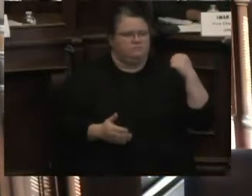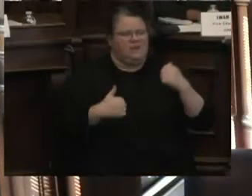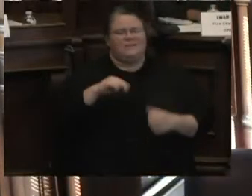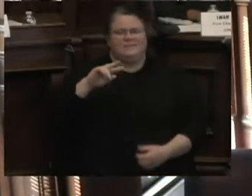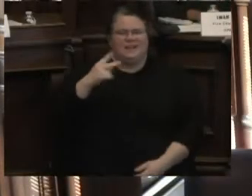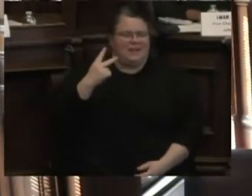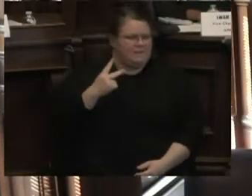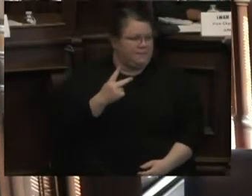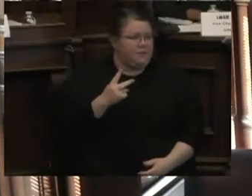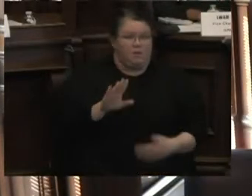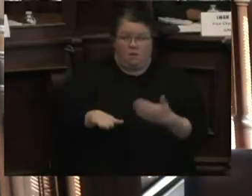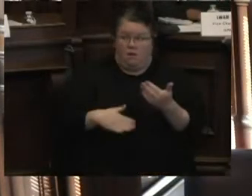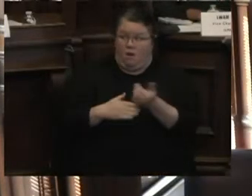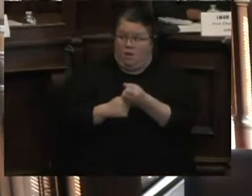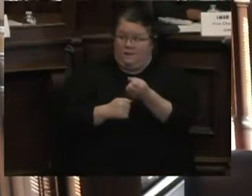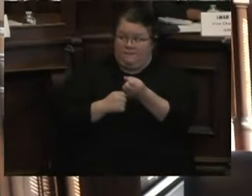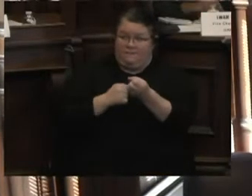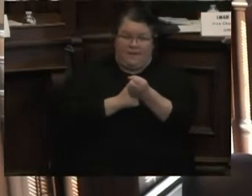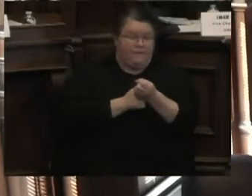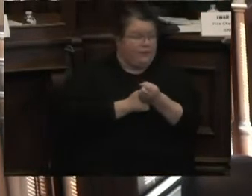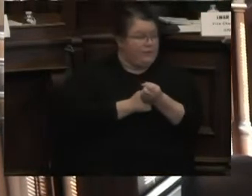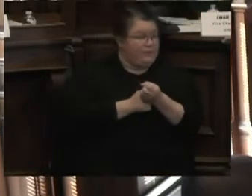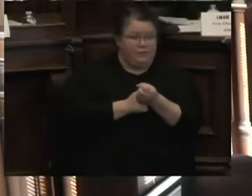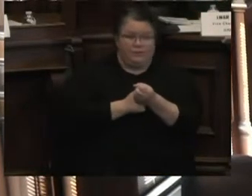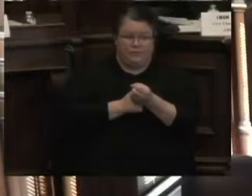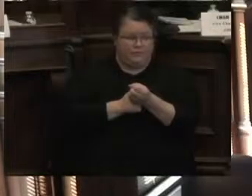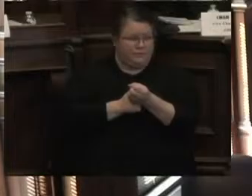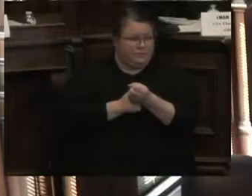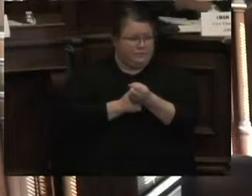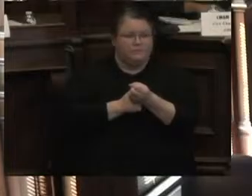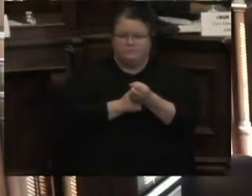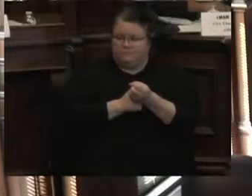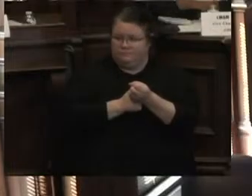I moved on